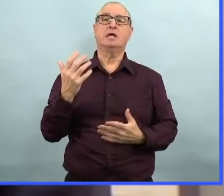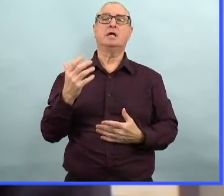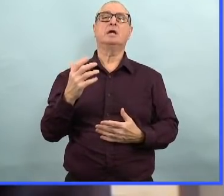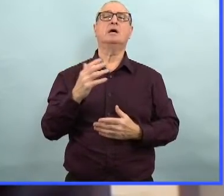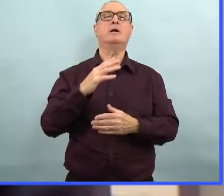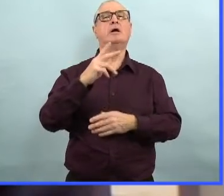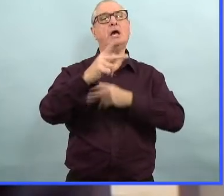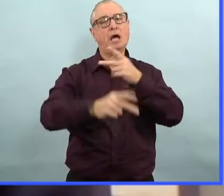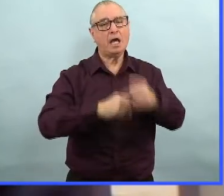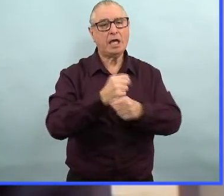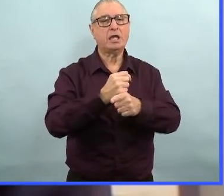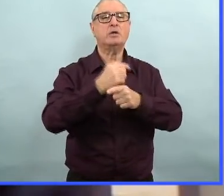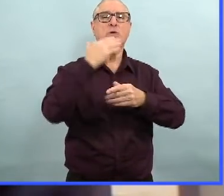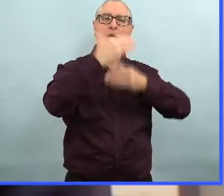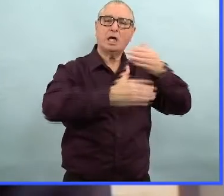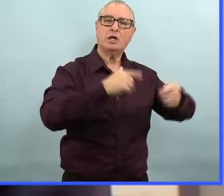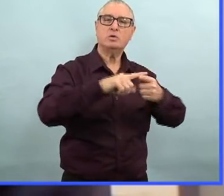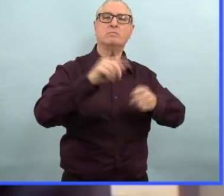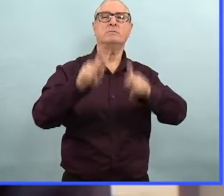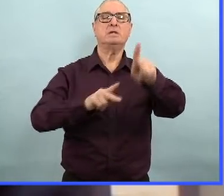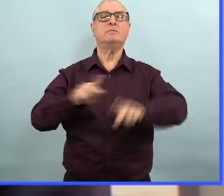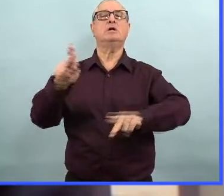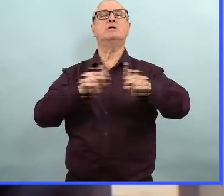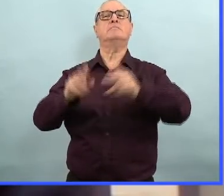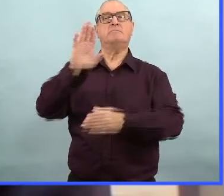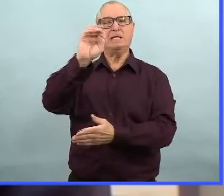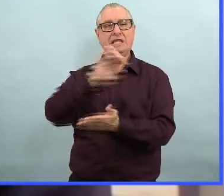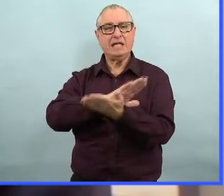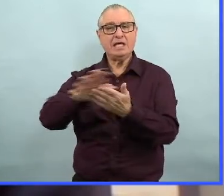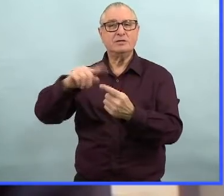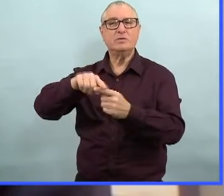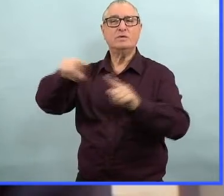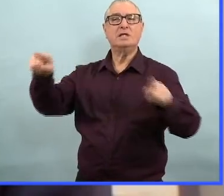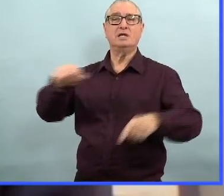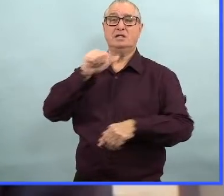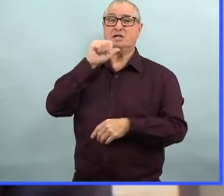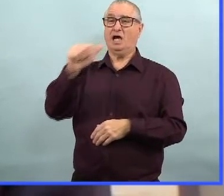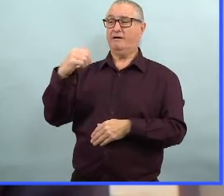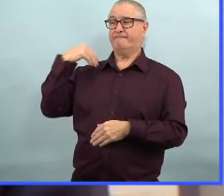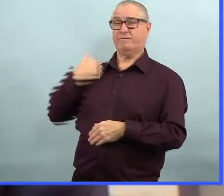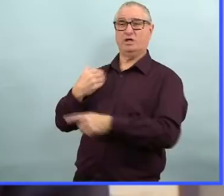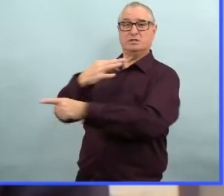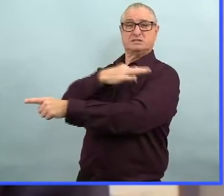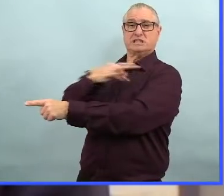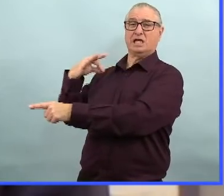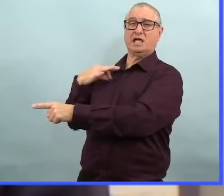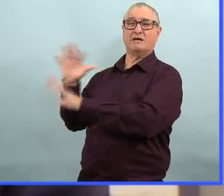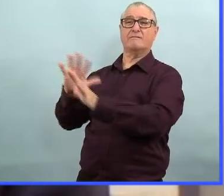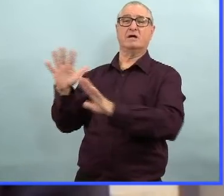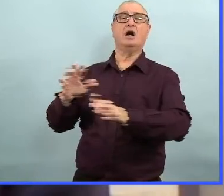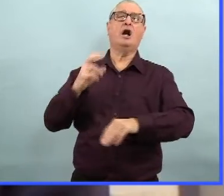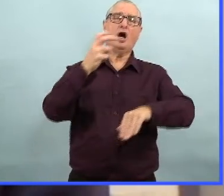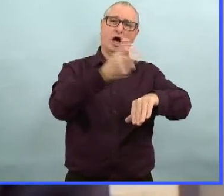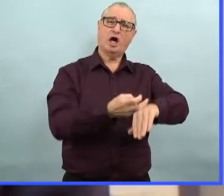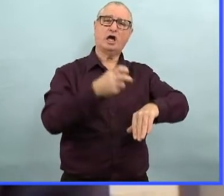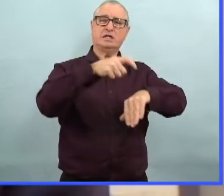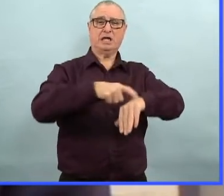these are difficult times for for all manitobans and so we do have things again that we can do to